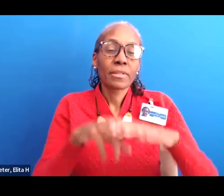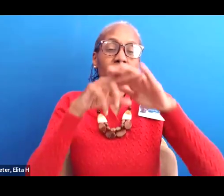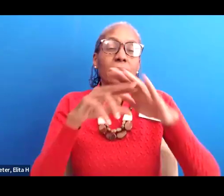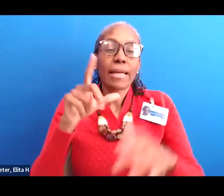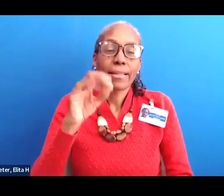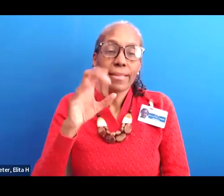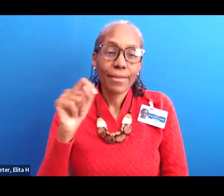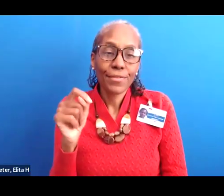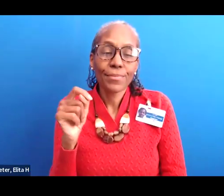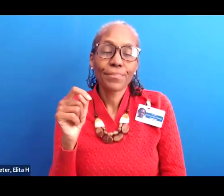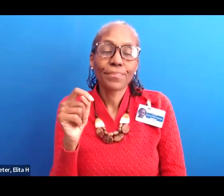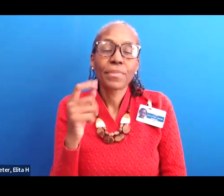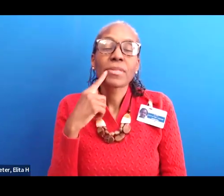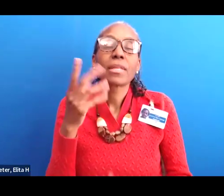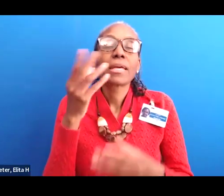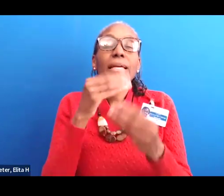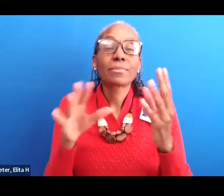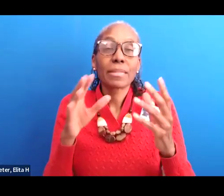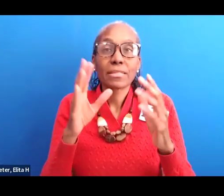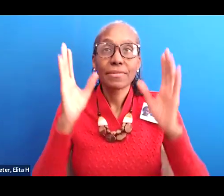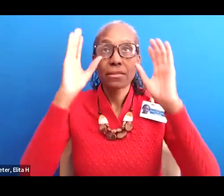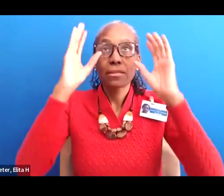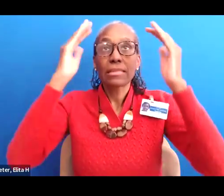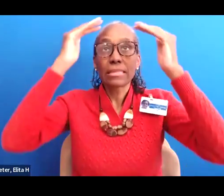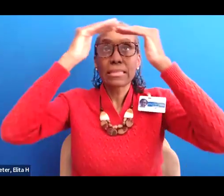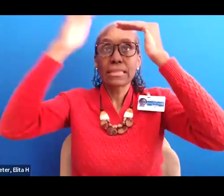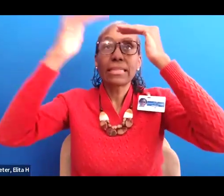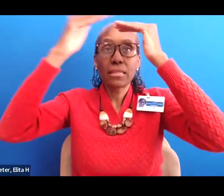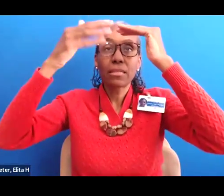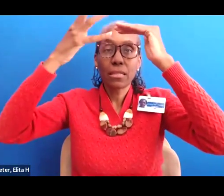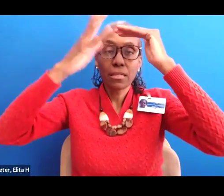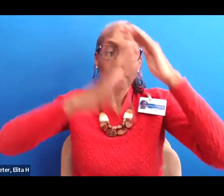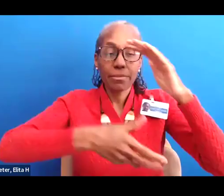They do have those very expensive ceiling lifts that will move you about in your house.